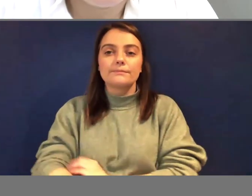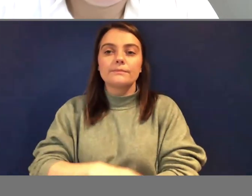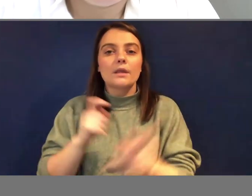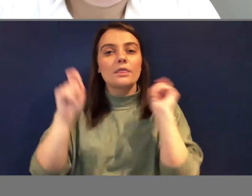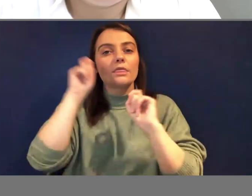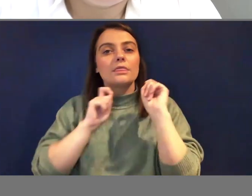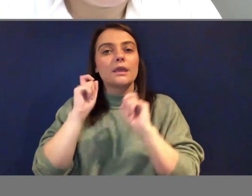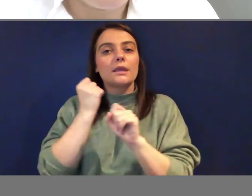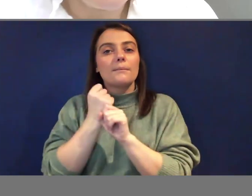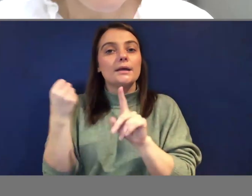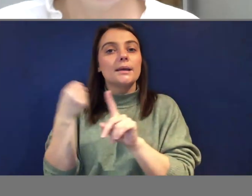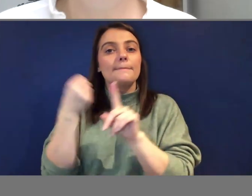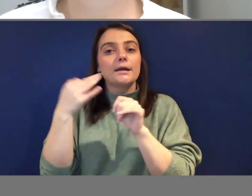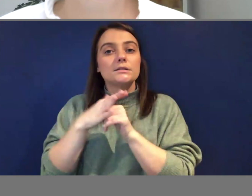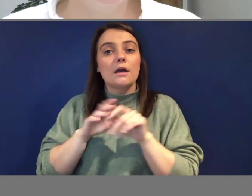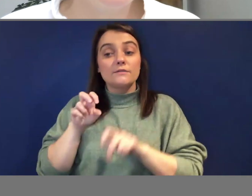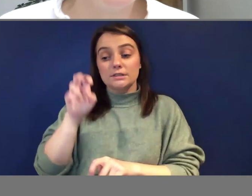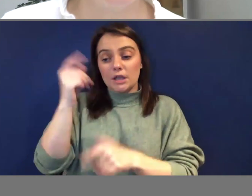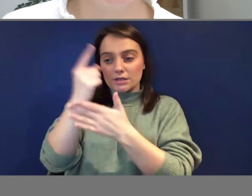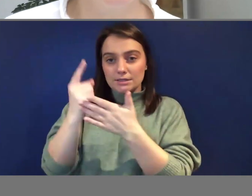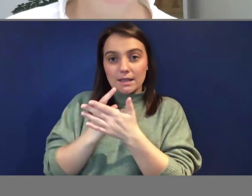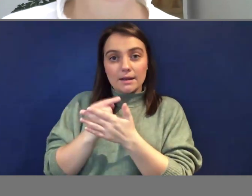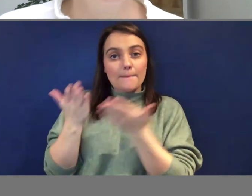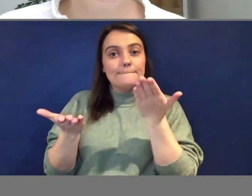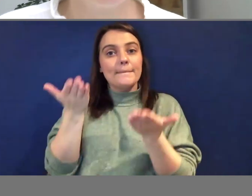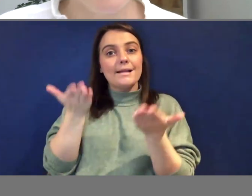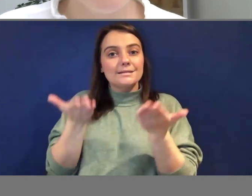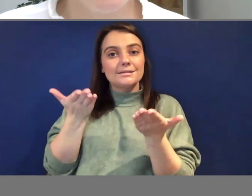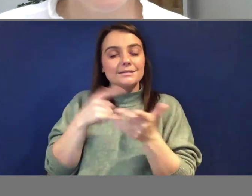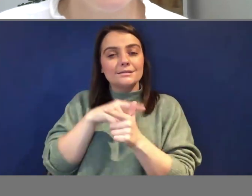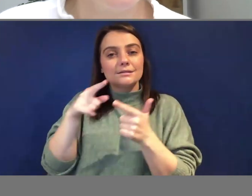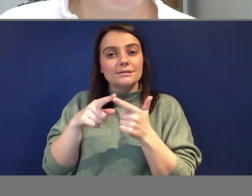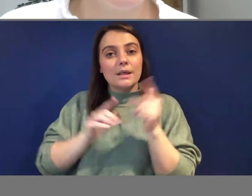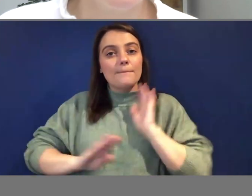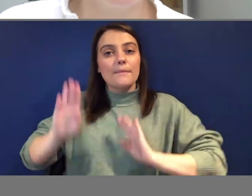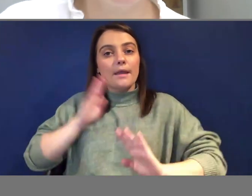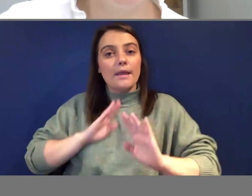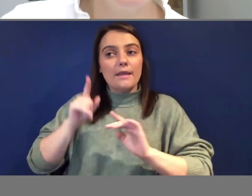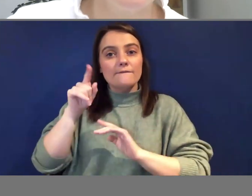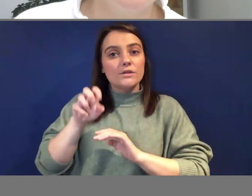stair design on users balance we need to consider users behaviours on stairs because that can vary